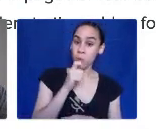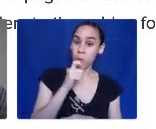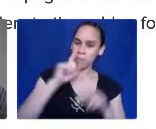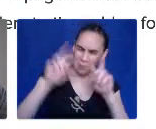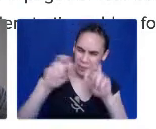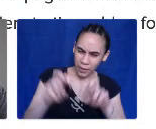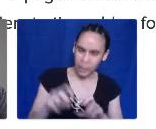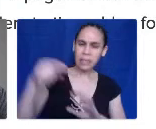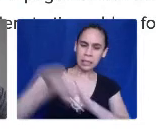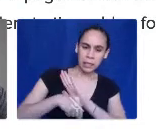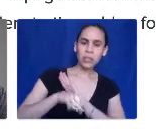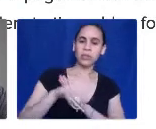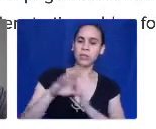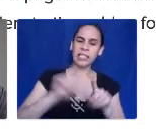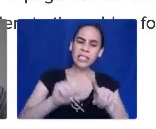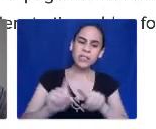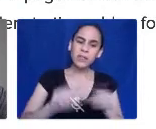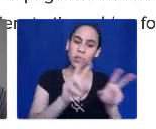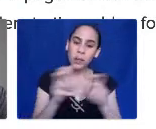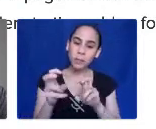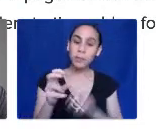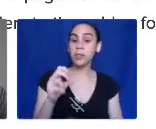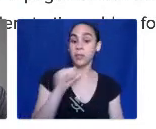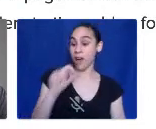so it's not just your resume that's a writing tool but whether it's your personal website